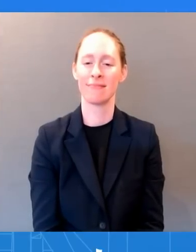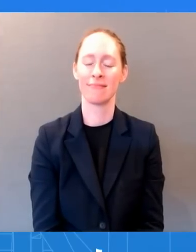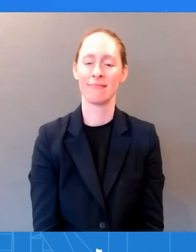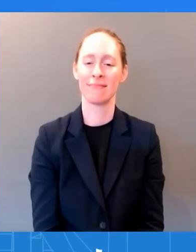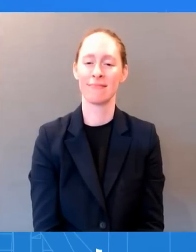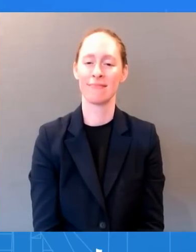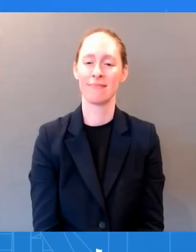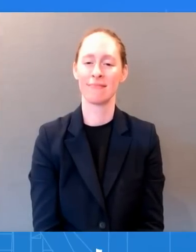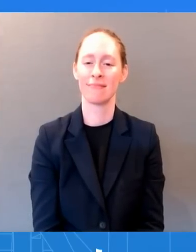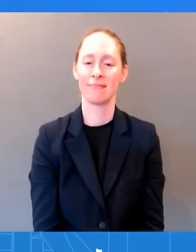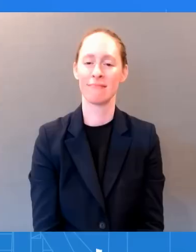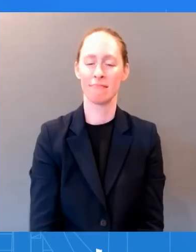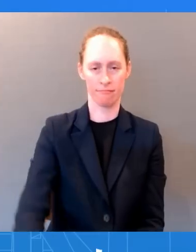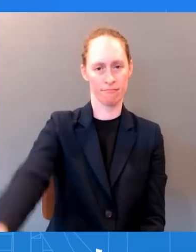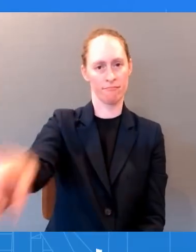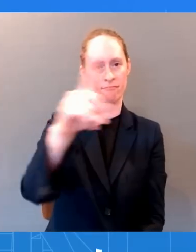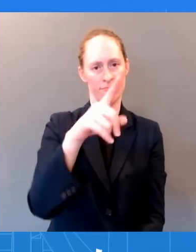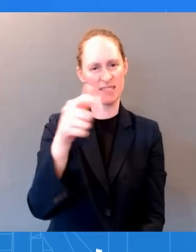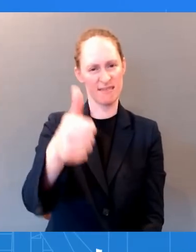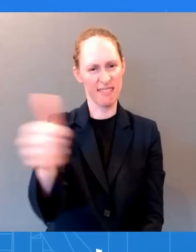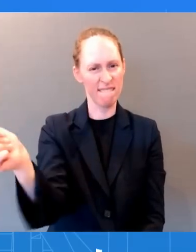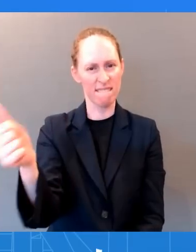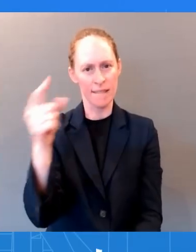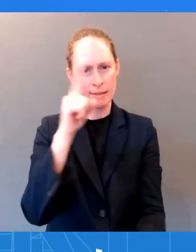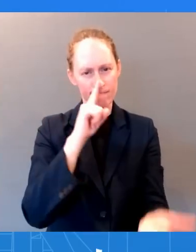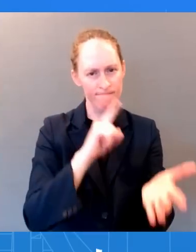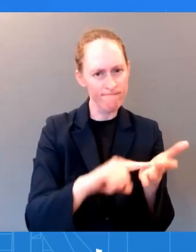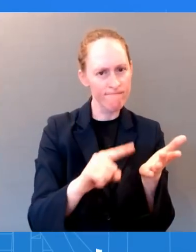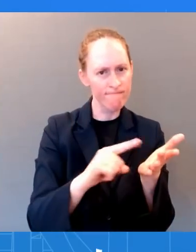is doing as it's connected to national security materials.